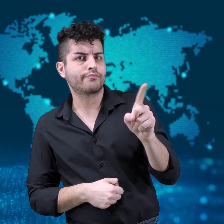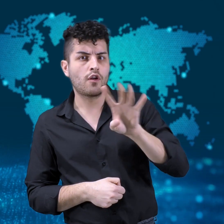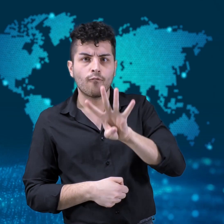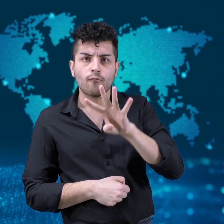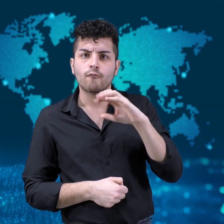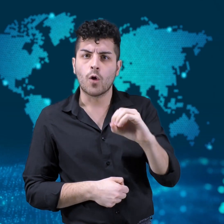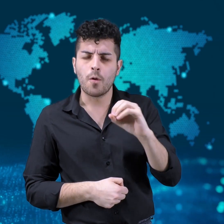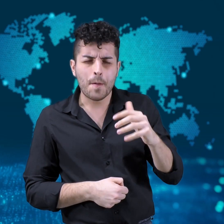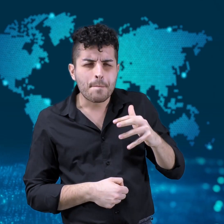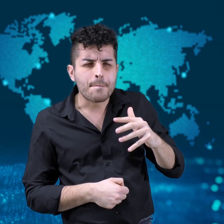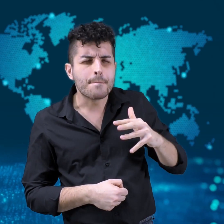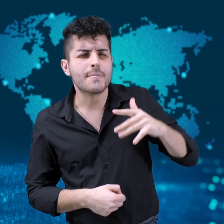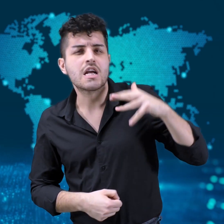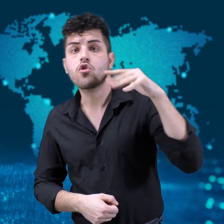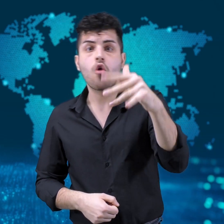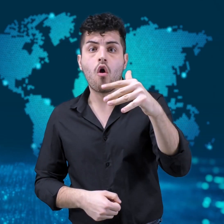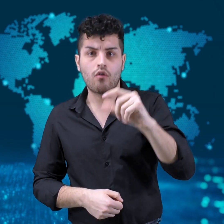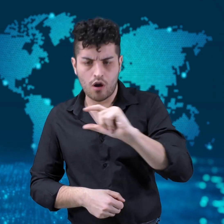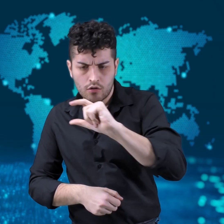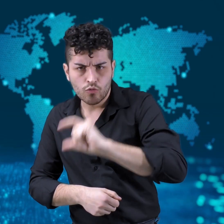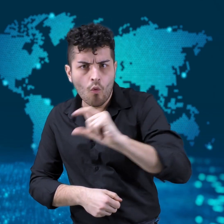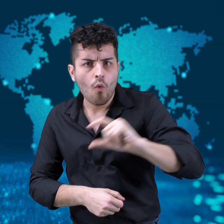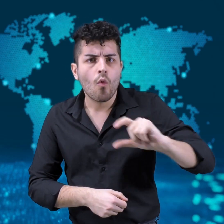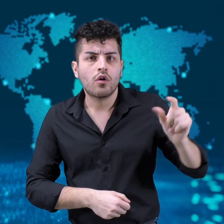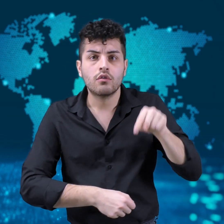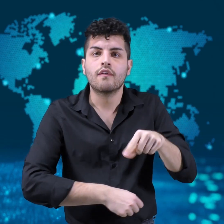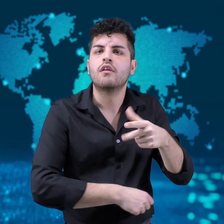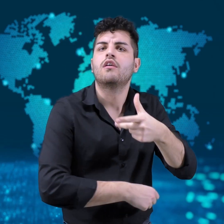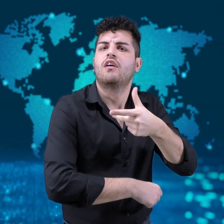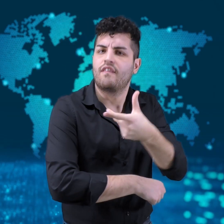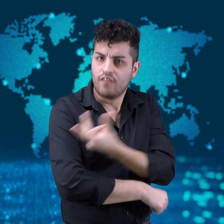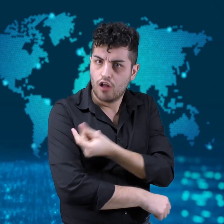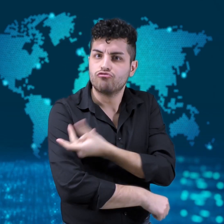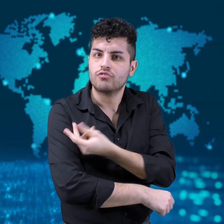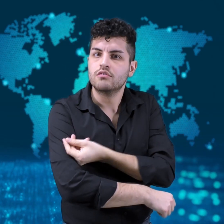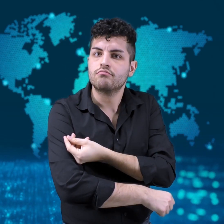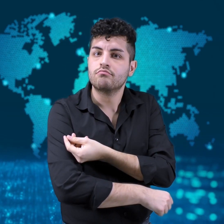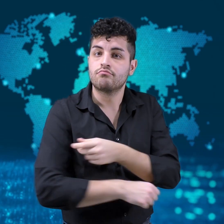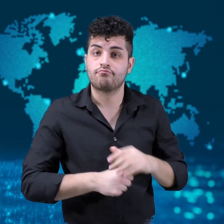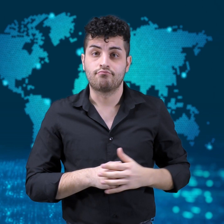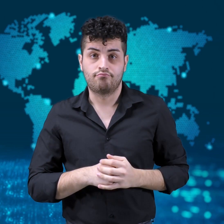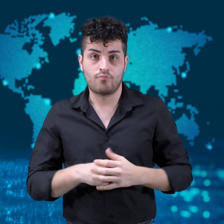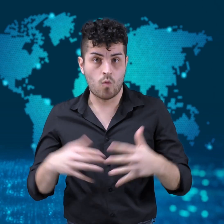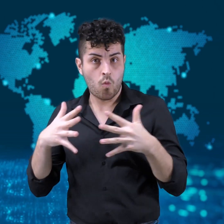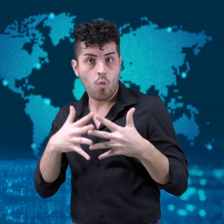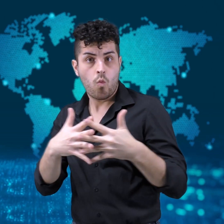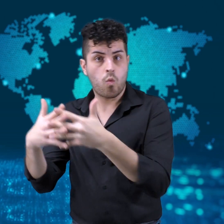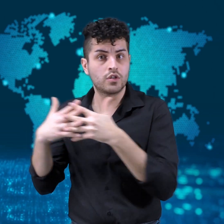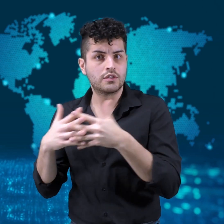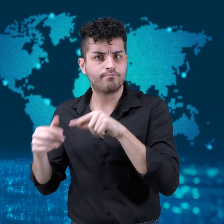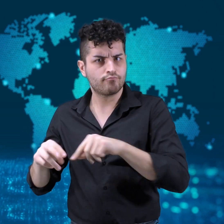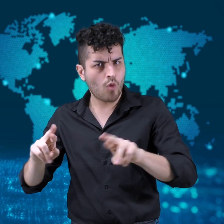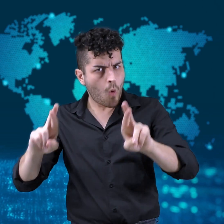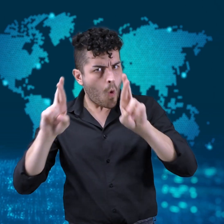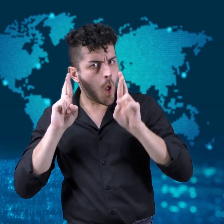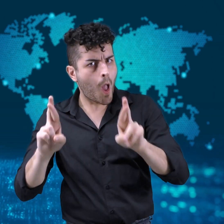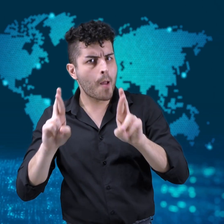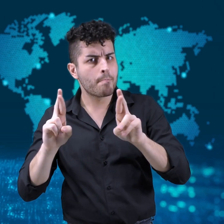They plan to begin its vaccination distribution immediately.